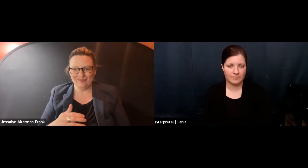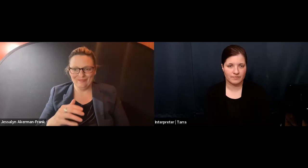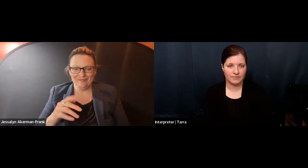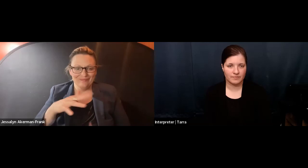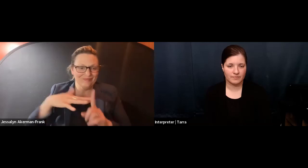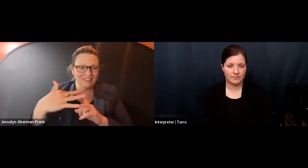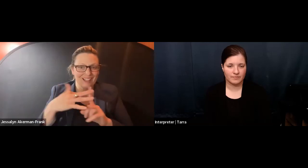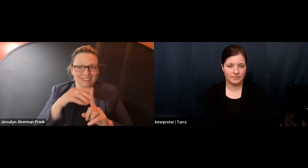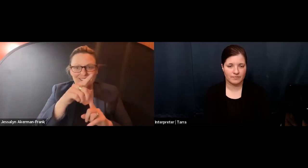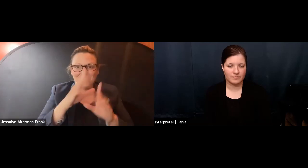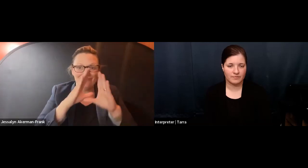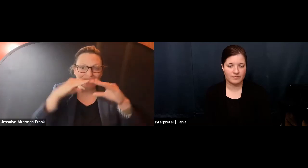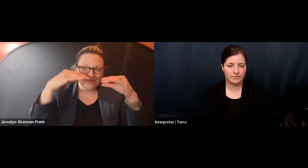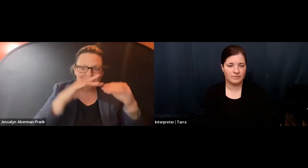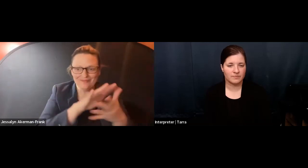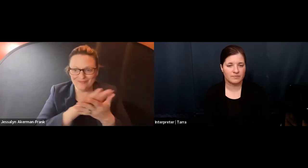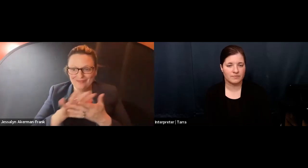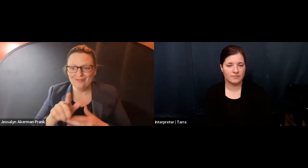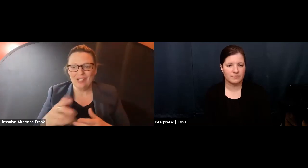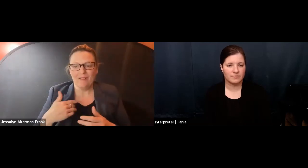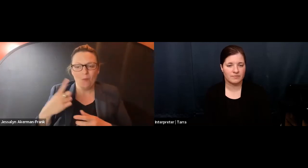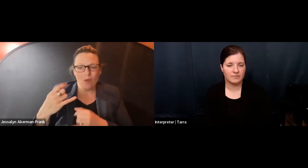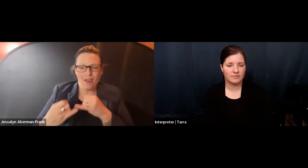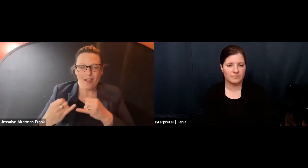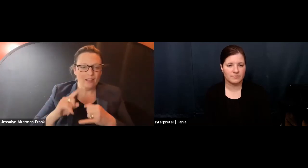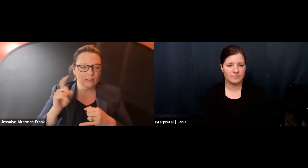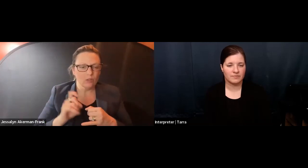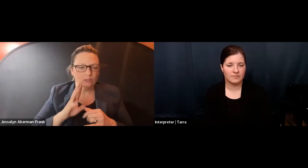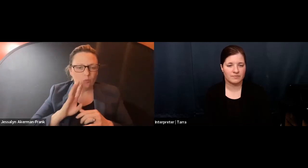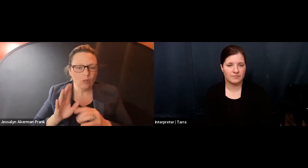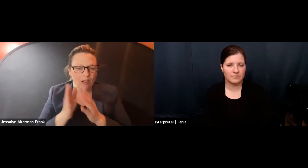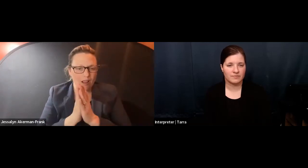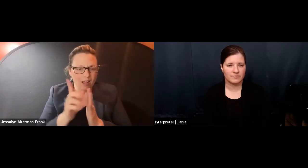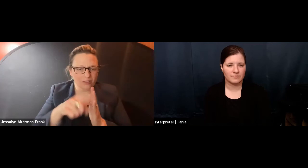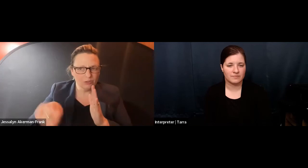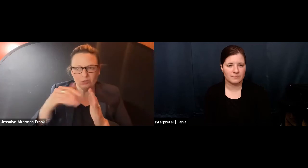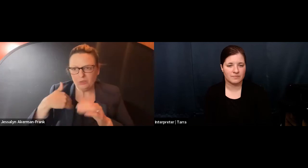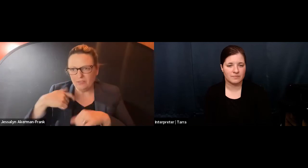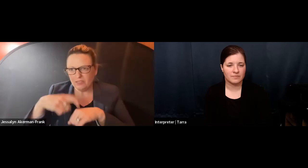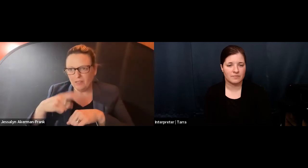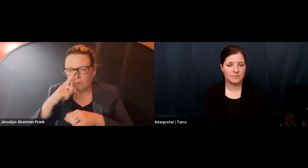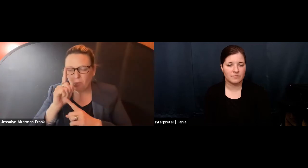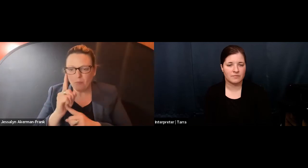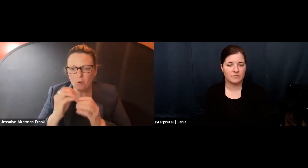We'll turn Kaitlyn's video off.